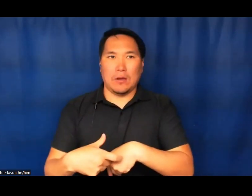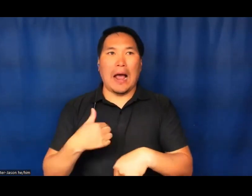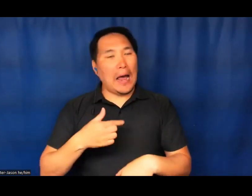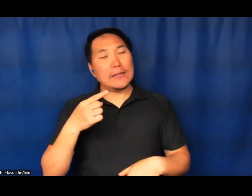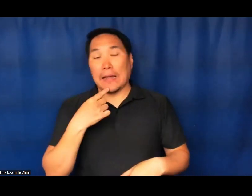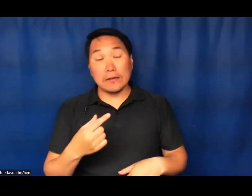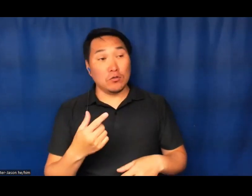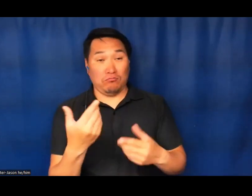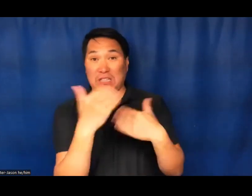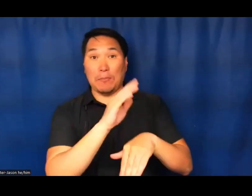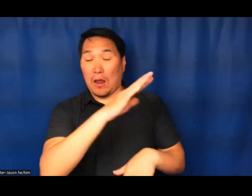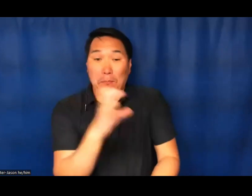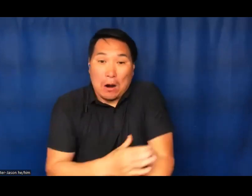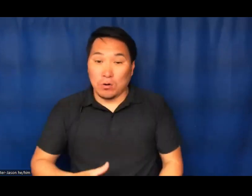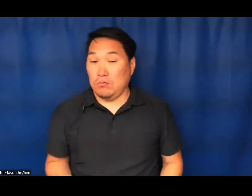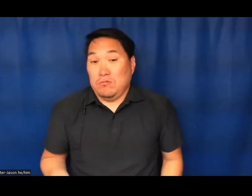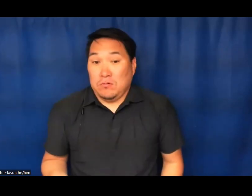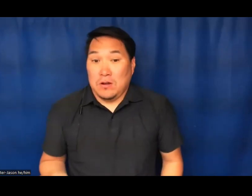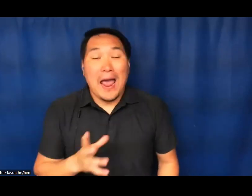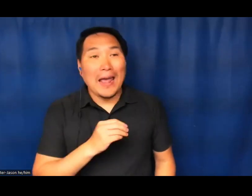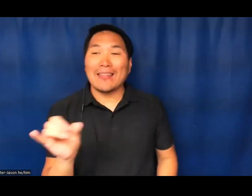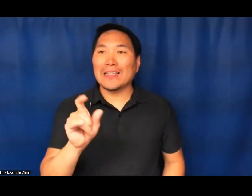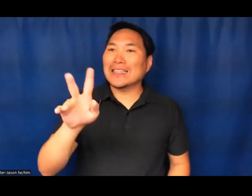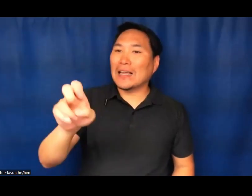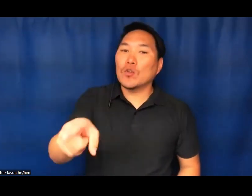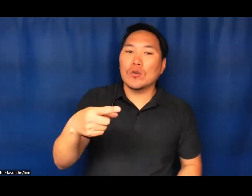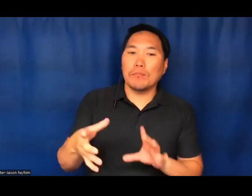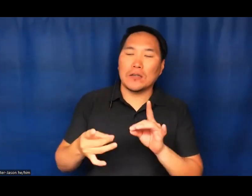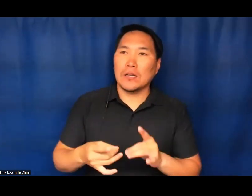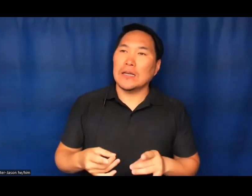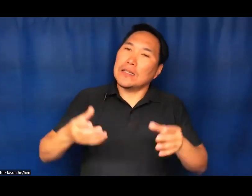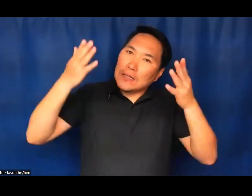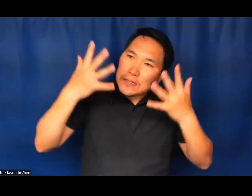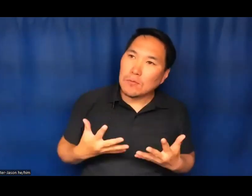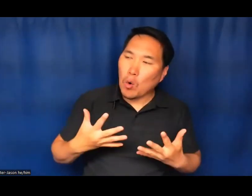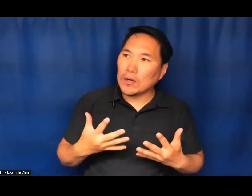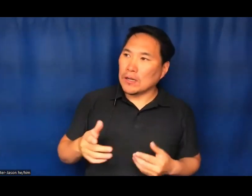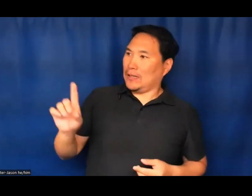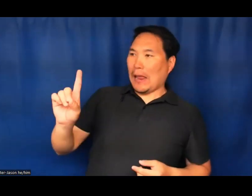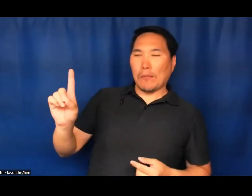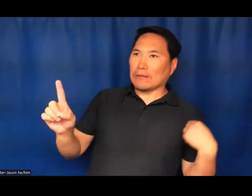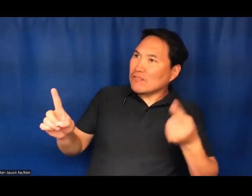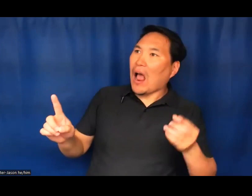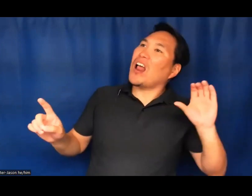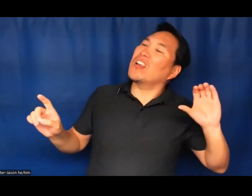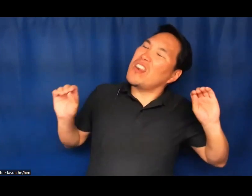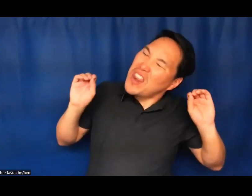And as Steve mentioned, it's so disappointing that the Democrats have done nothing, literally nothing.